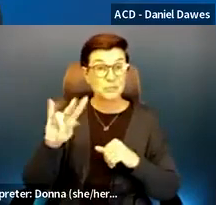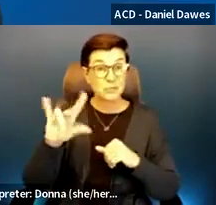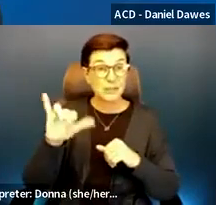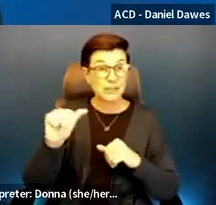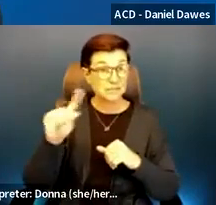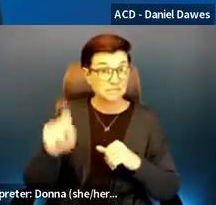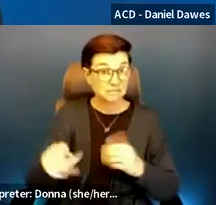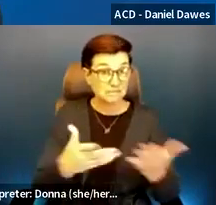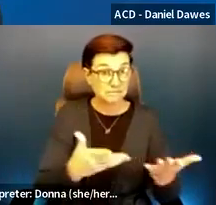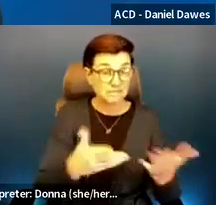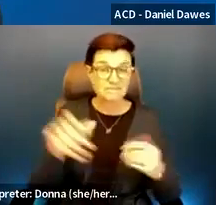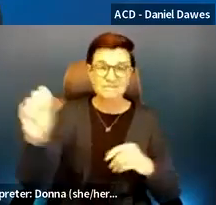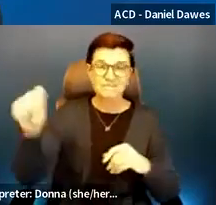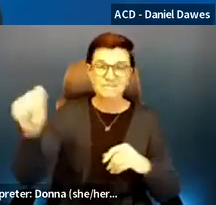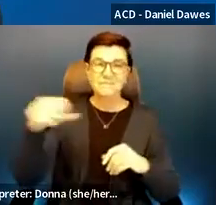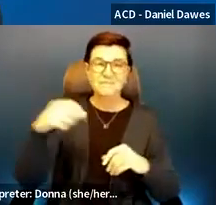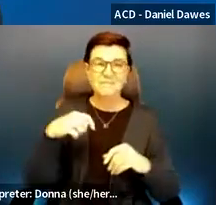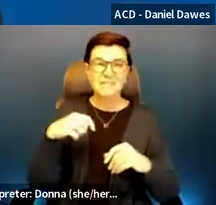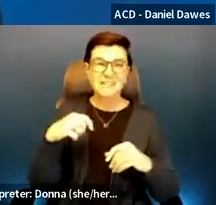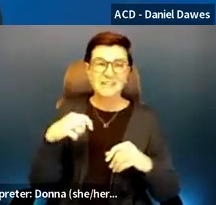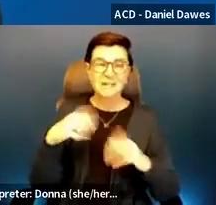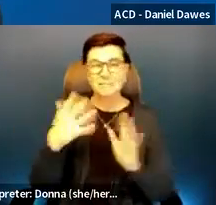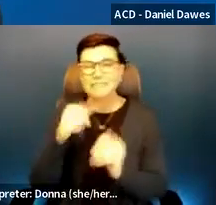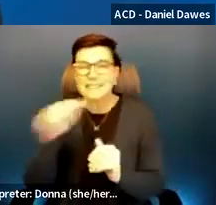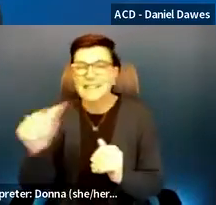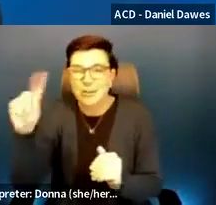Yes, this isn't my question, but I just want to acknowledge